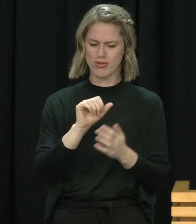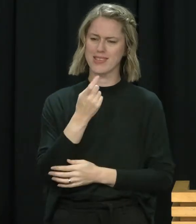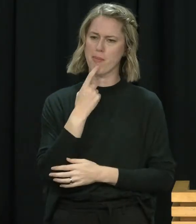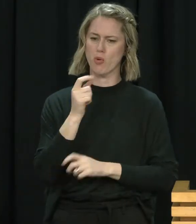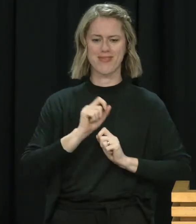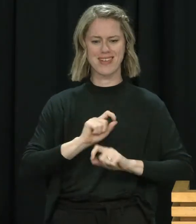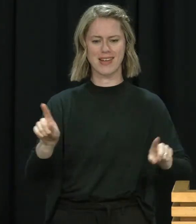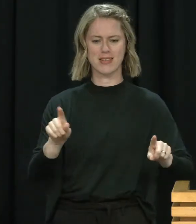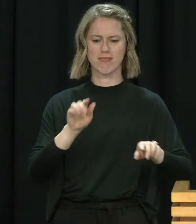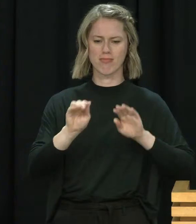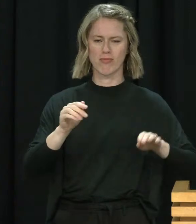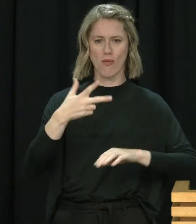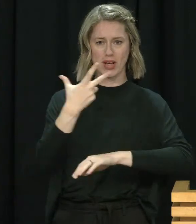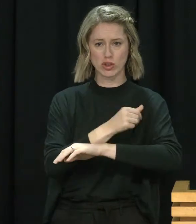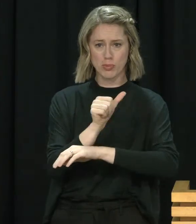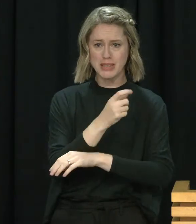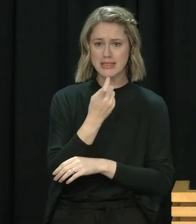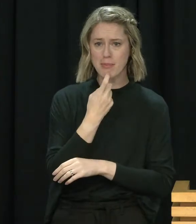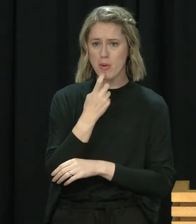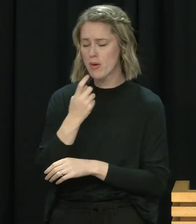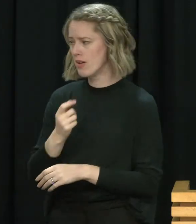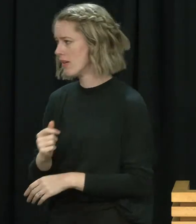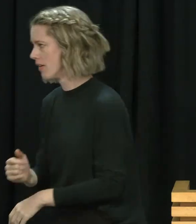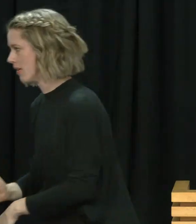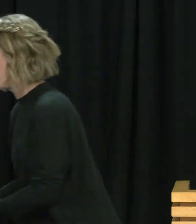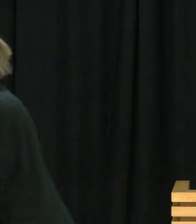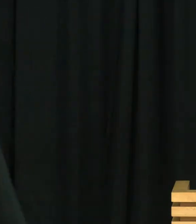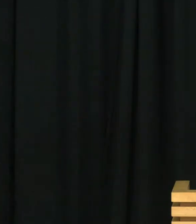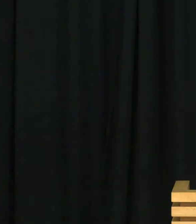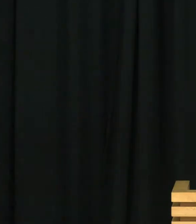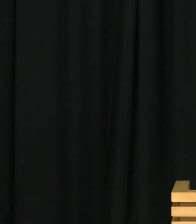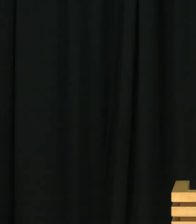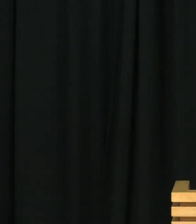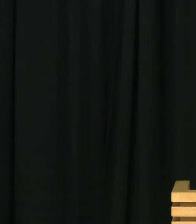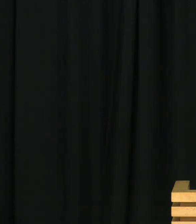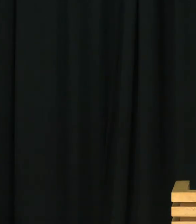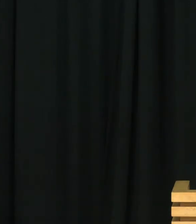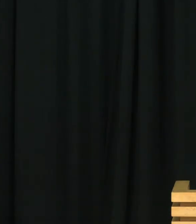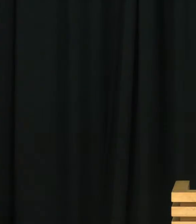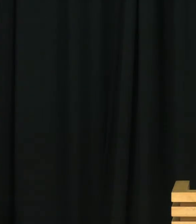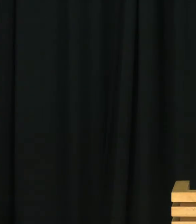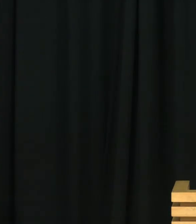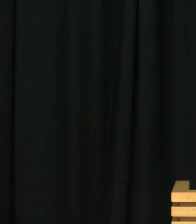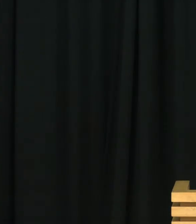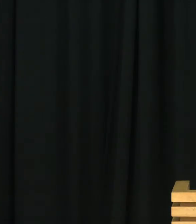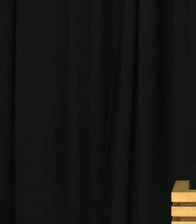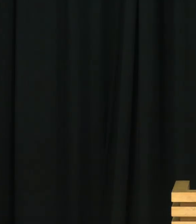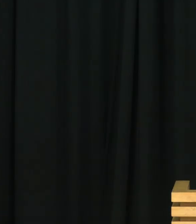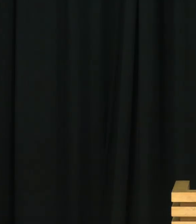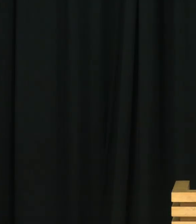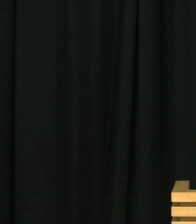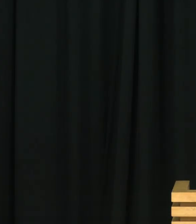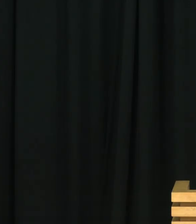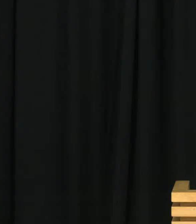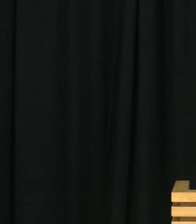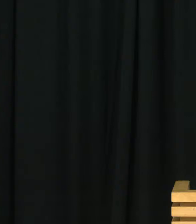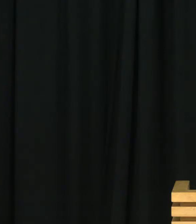with the testing register and the immunisation register and sending text messages to help them get vaccinated?